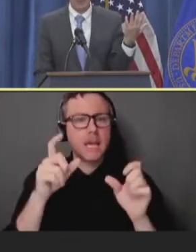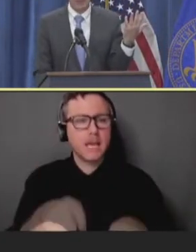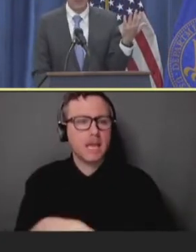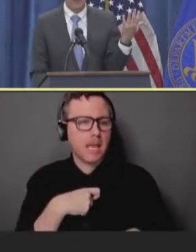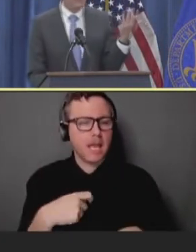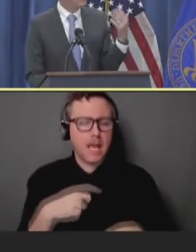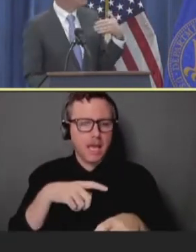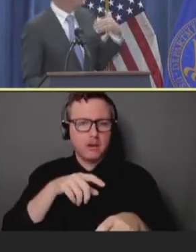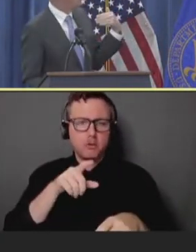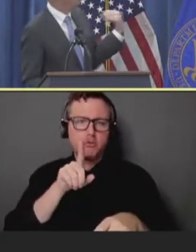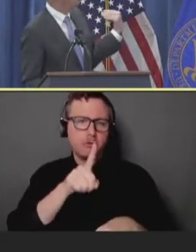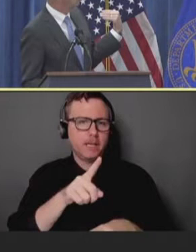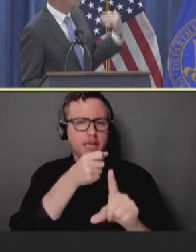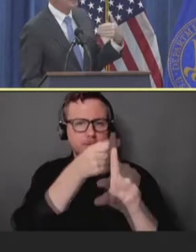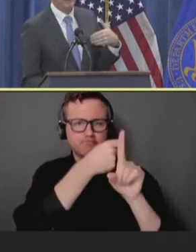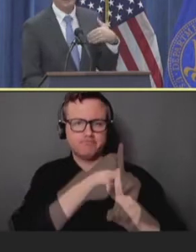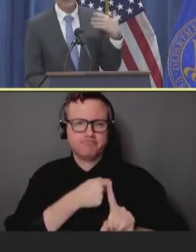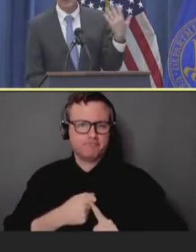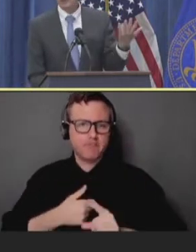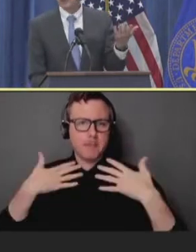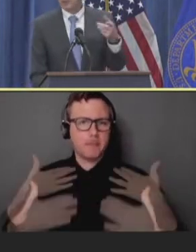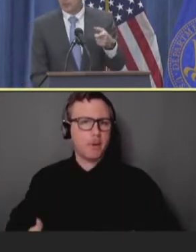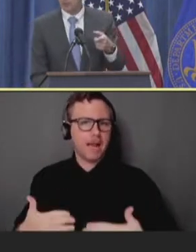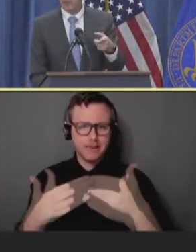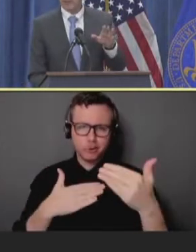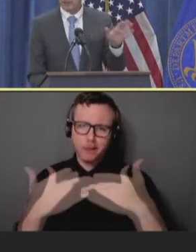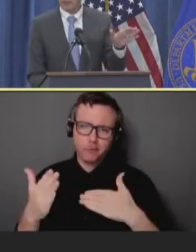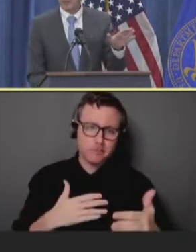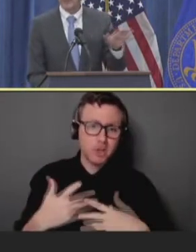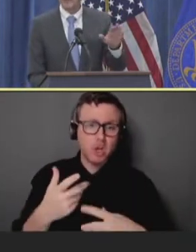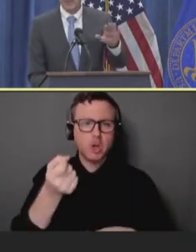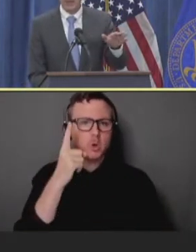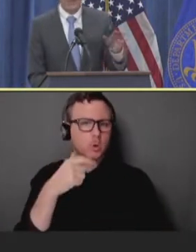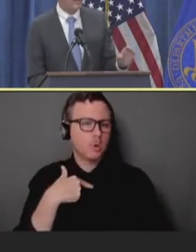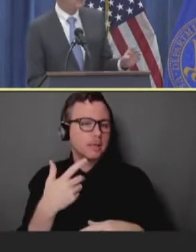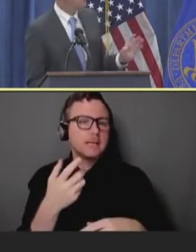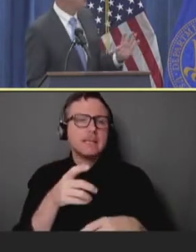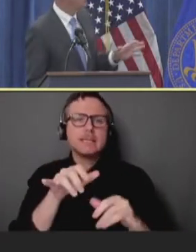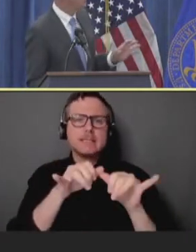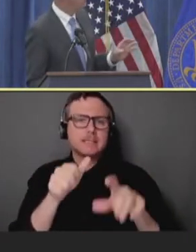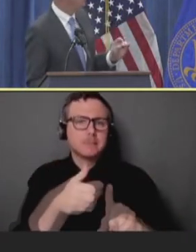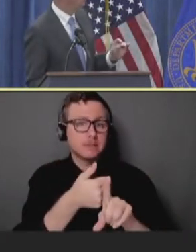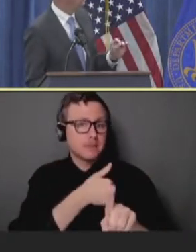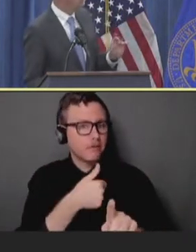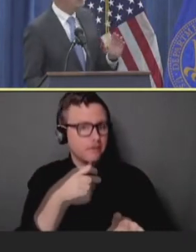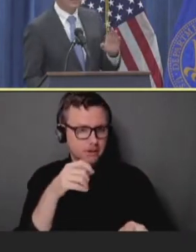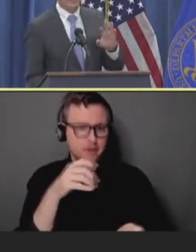anywhere. So, point number one is that the immune system is very complex. And there's a reason why I'm mentioning that.